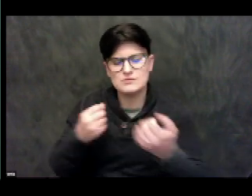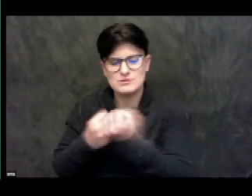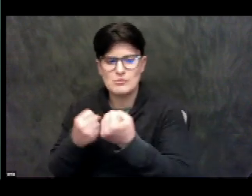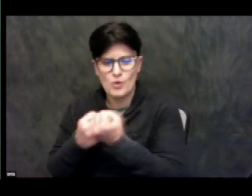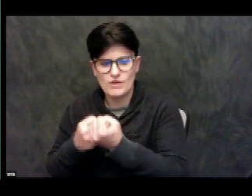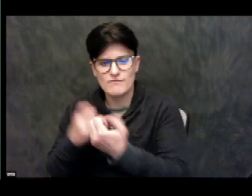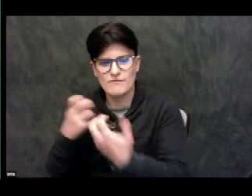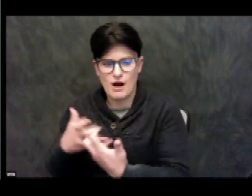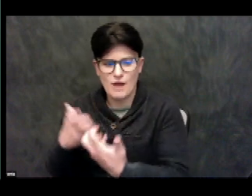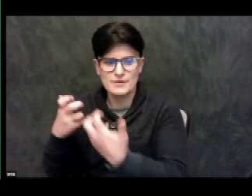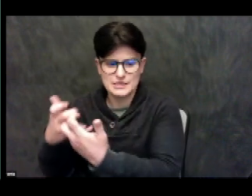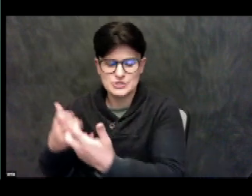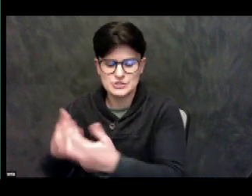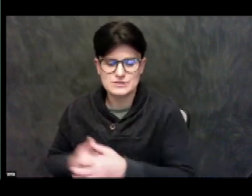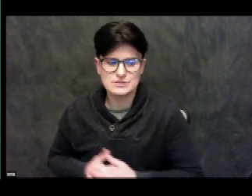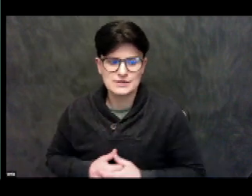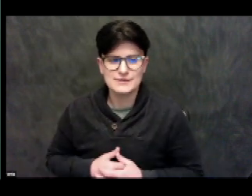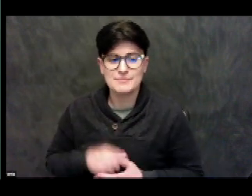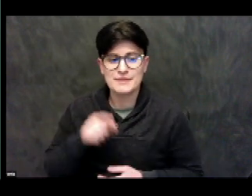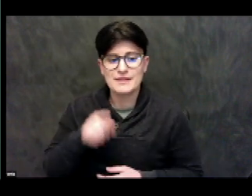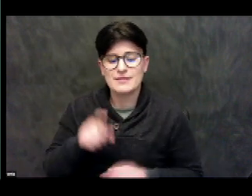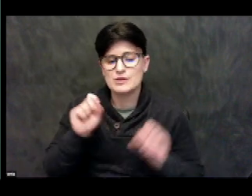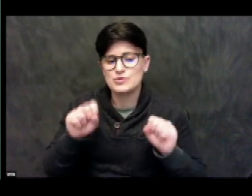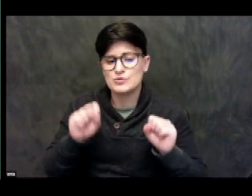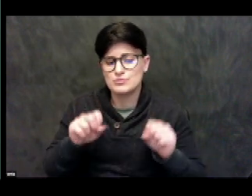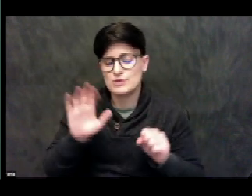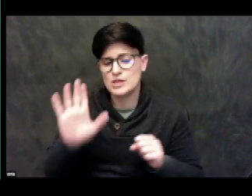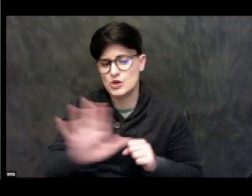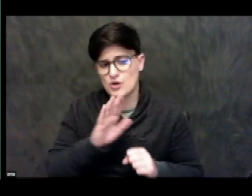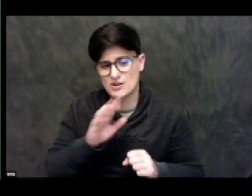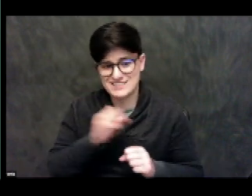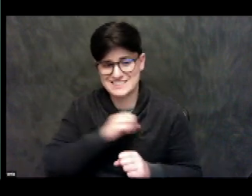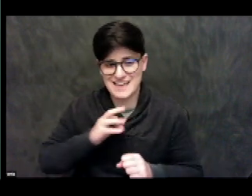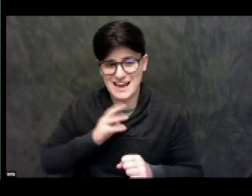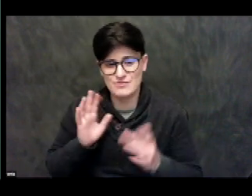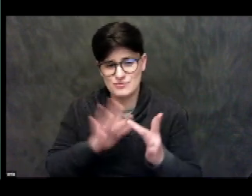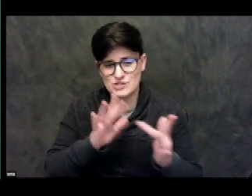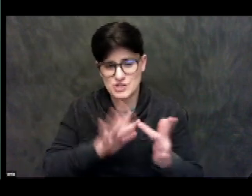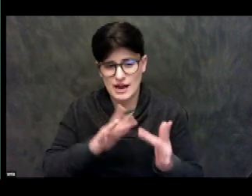This could be your staff reaching out to the patient to make sure that they know where they're going and they